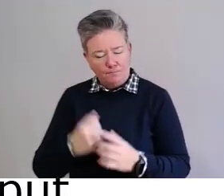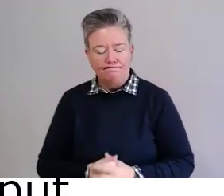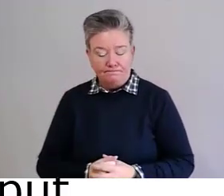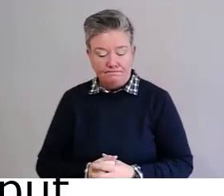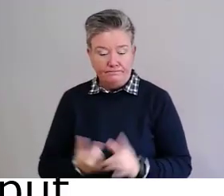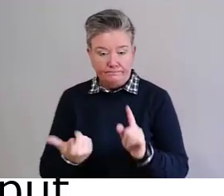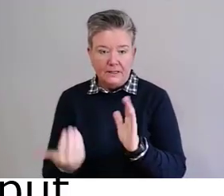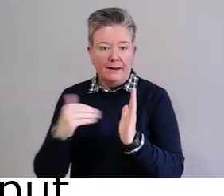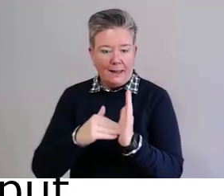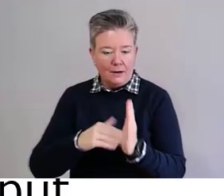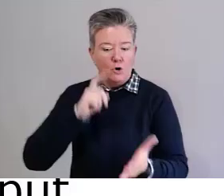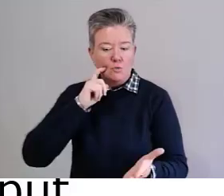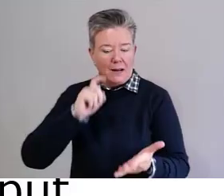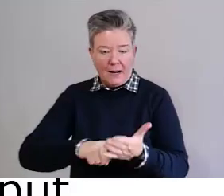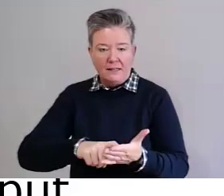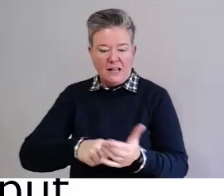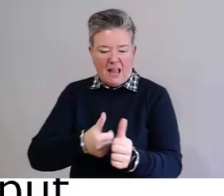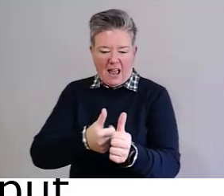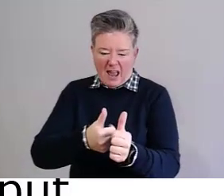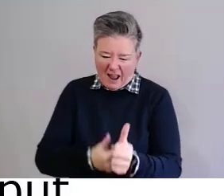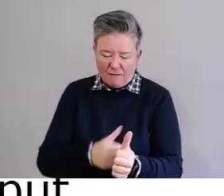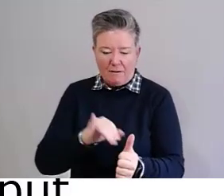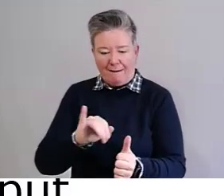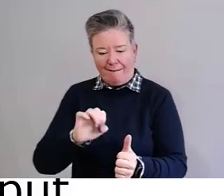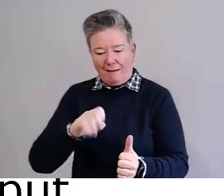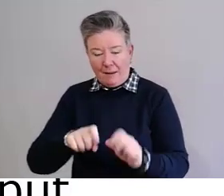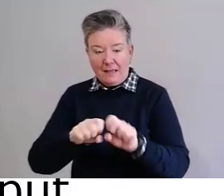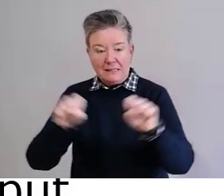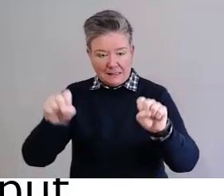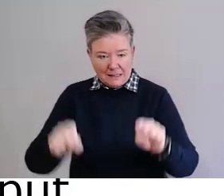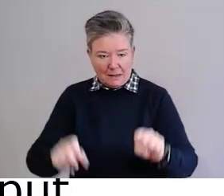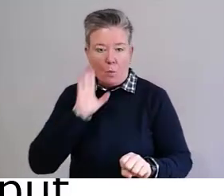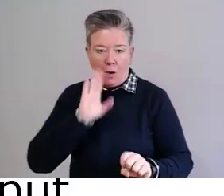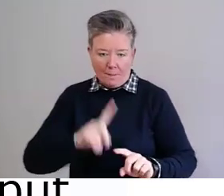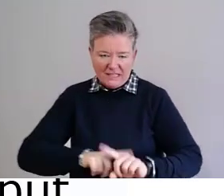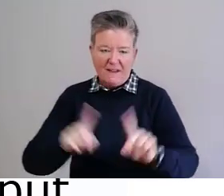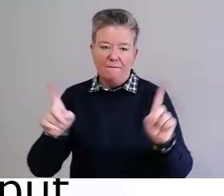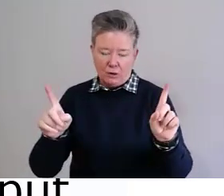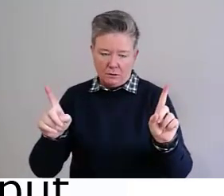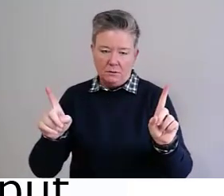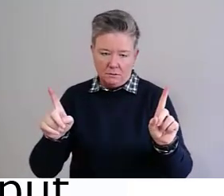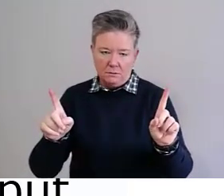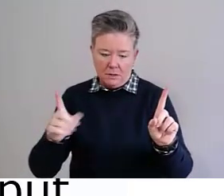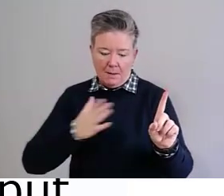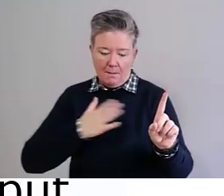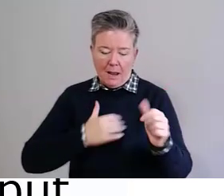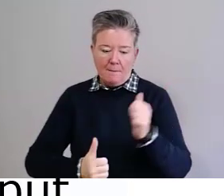Again, recognizing that every single IEP system is different, my biggest suggestion